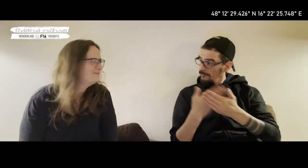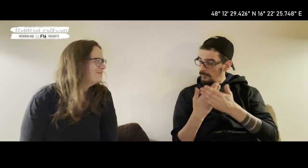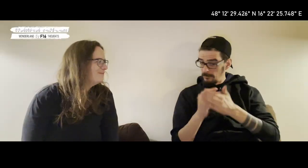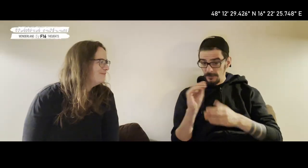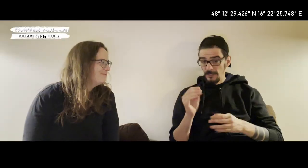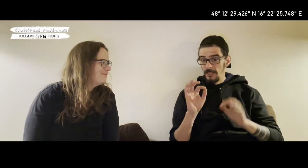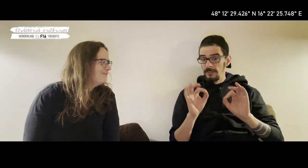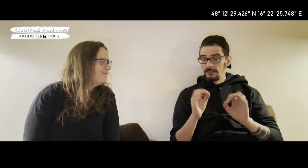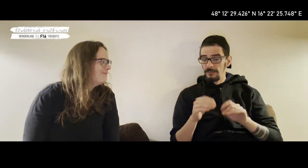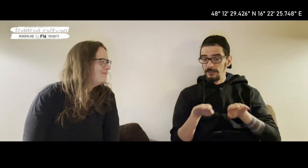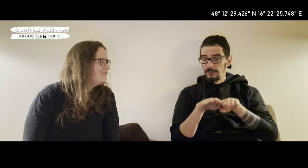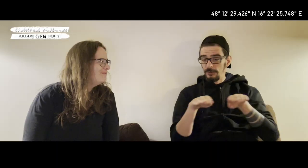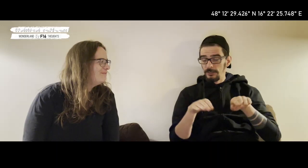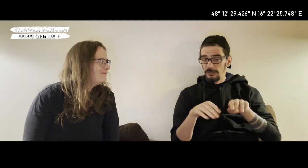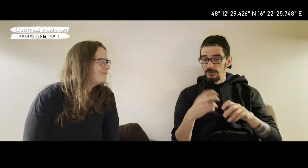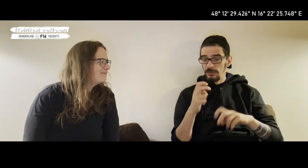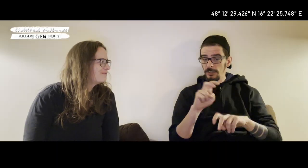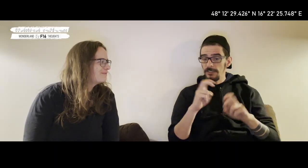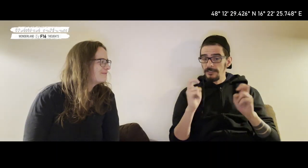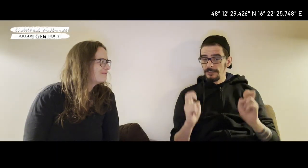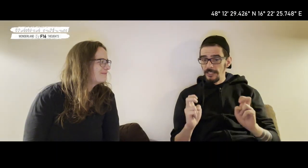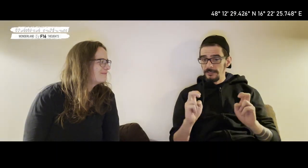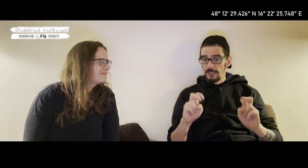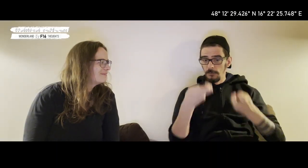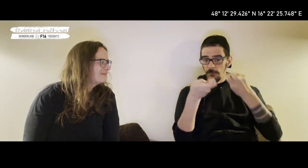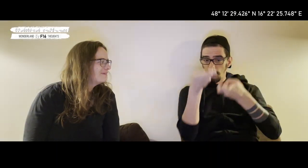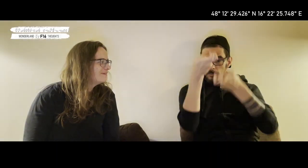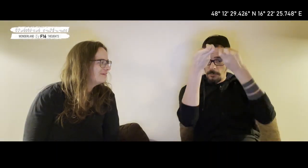That's why in the scene the chairs suddenly appeared on the kitchen table.